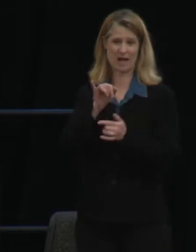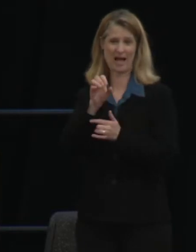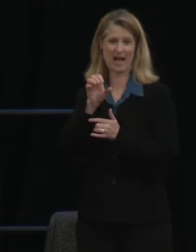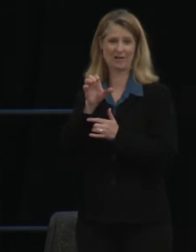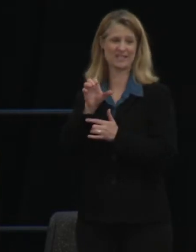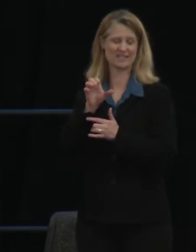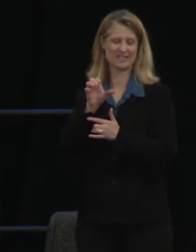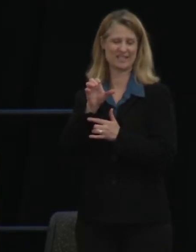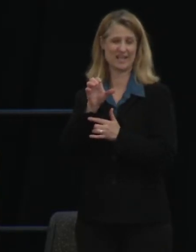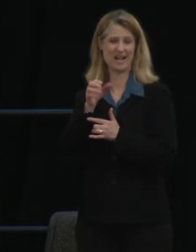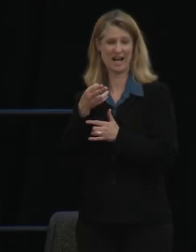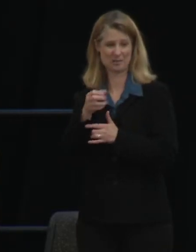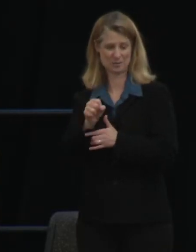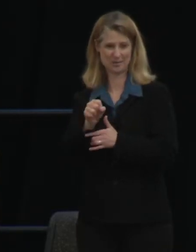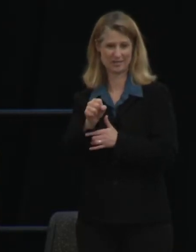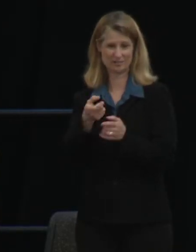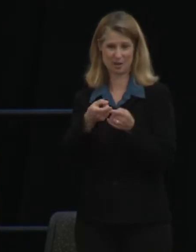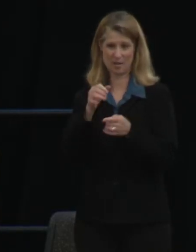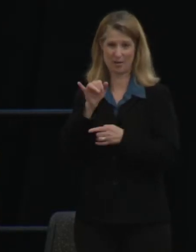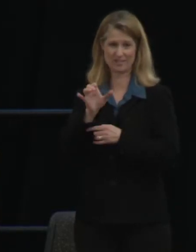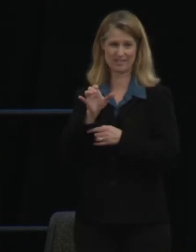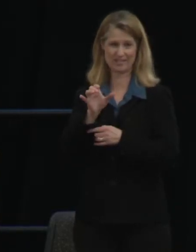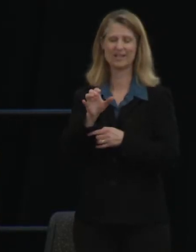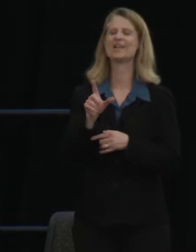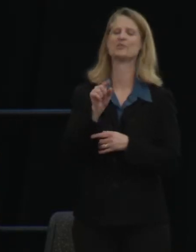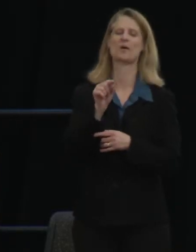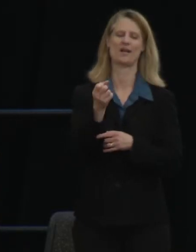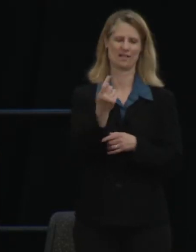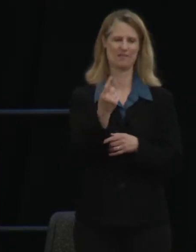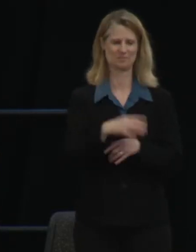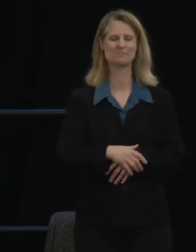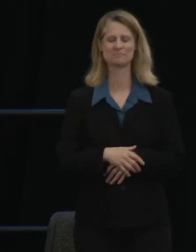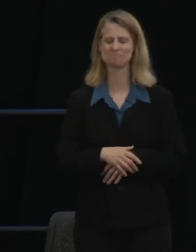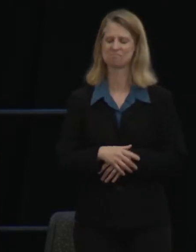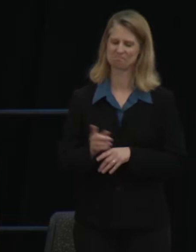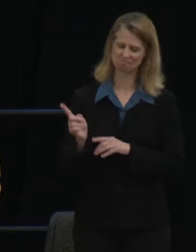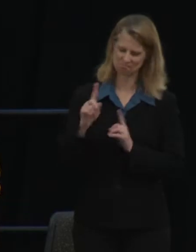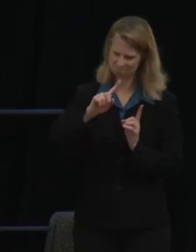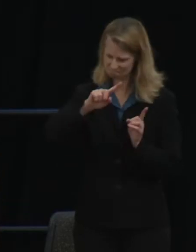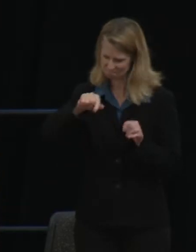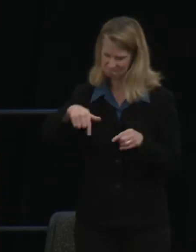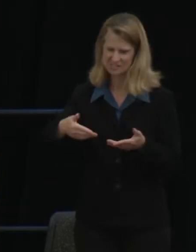in Iowa City in 2011. She came to the University of Iowa